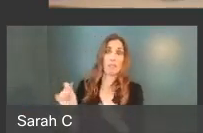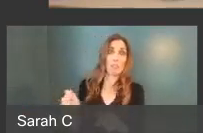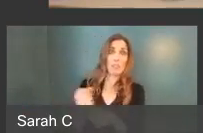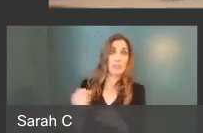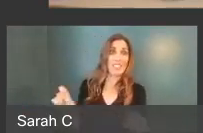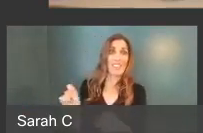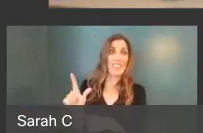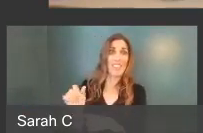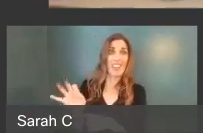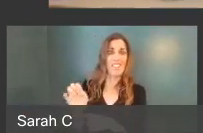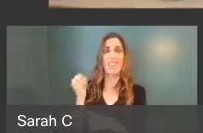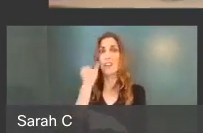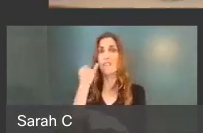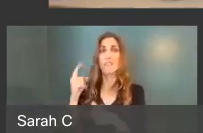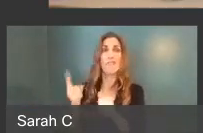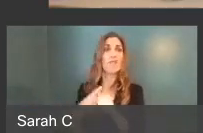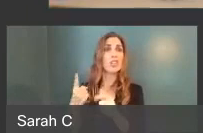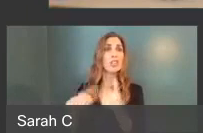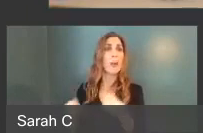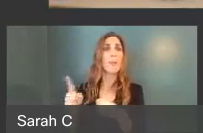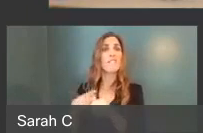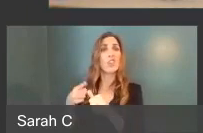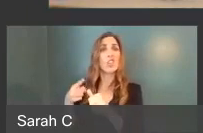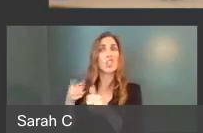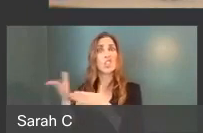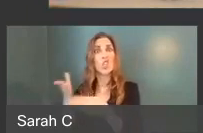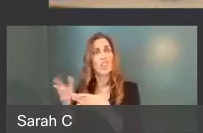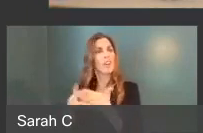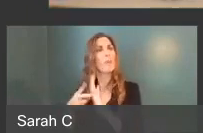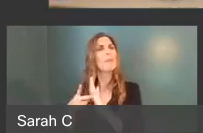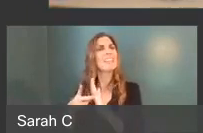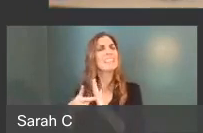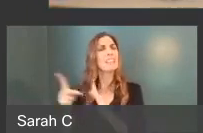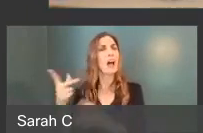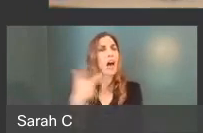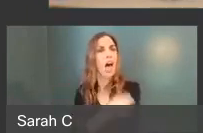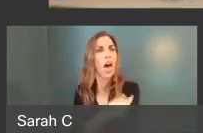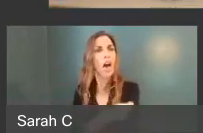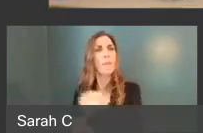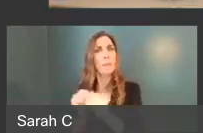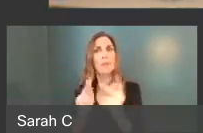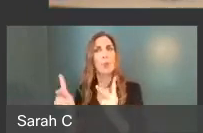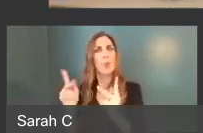first-come, first-serve, and you end up vaccinating people who have more resources, you're now doing